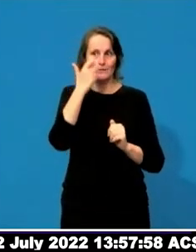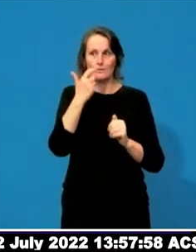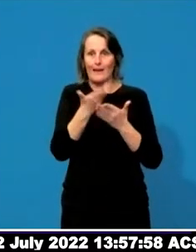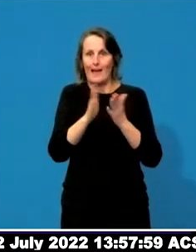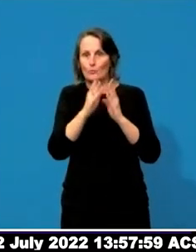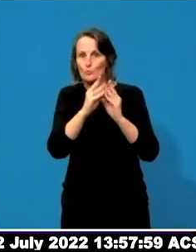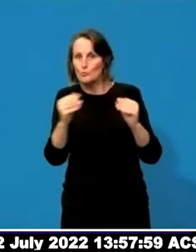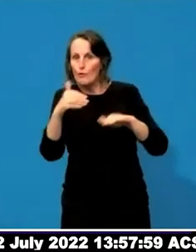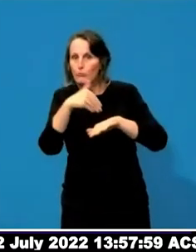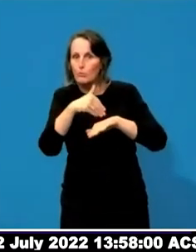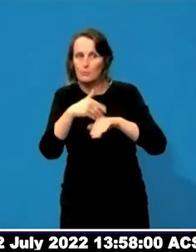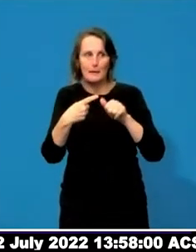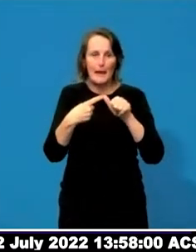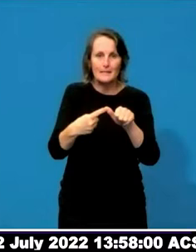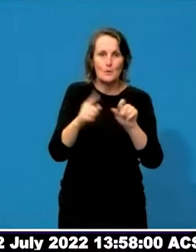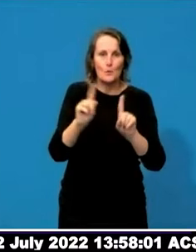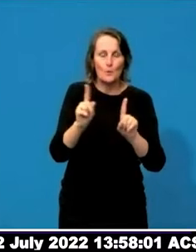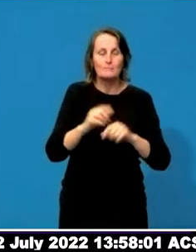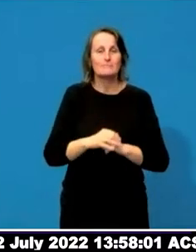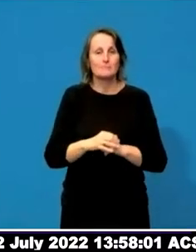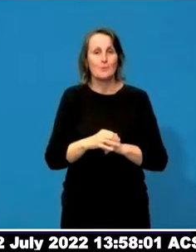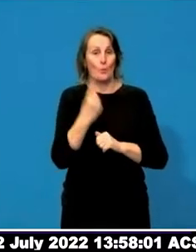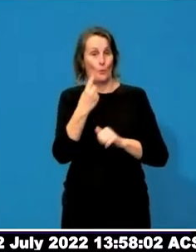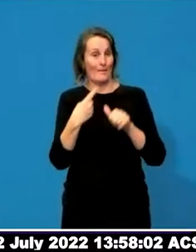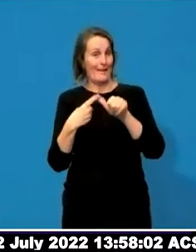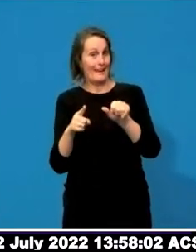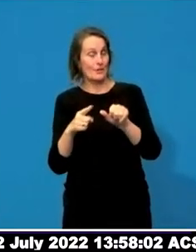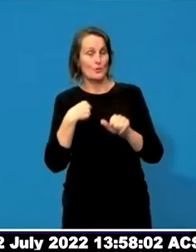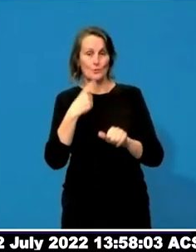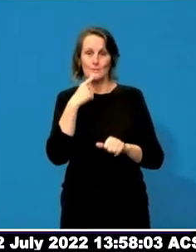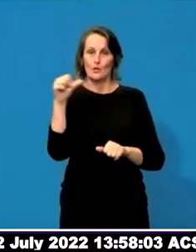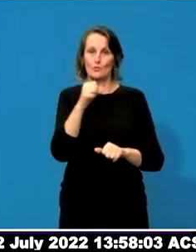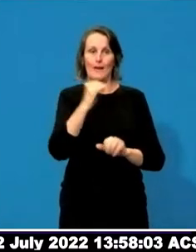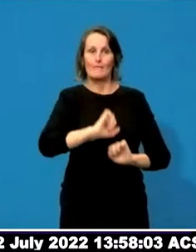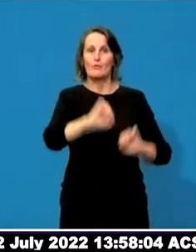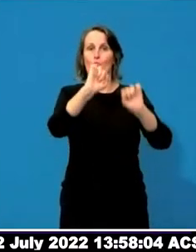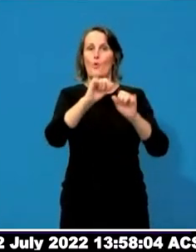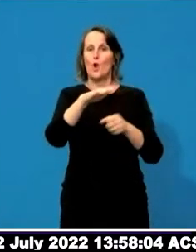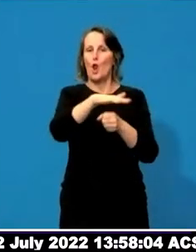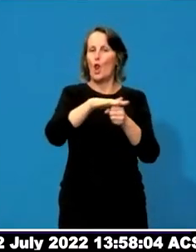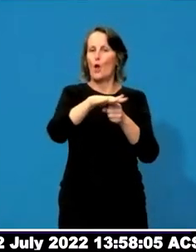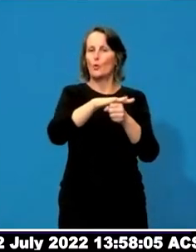is building a local workforce. What is it going to take to build a local - would it take